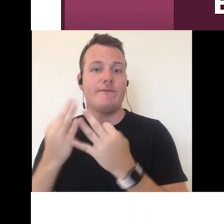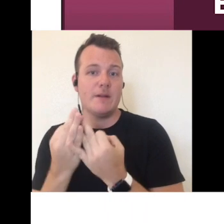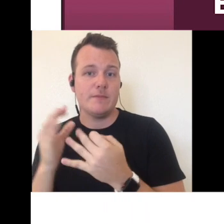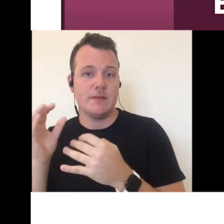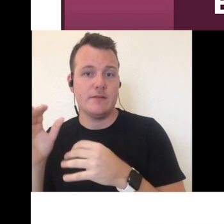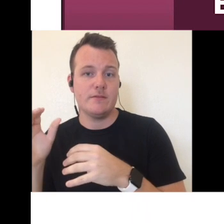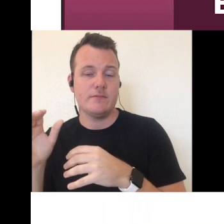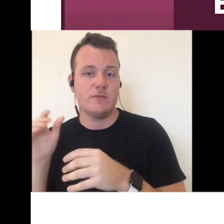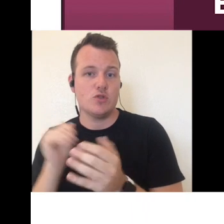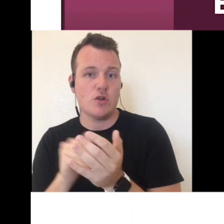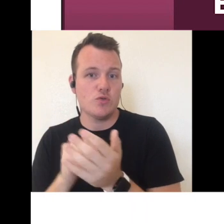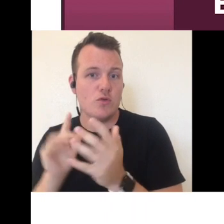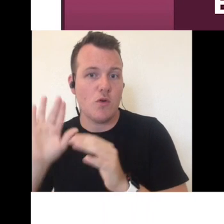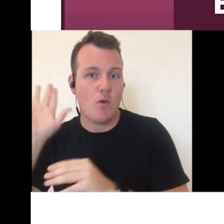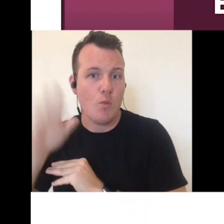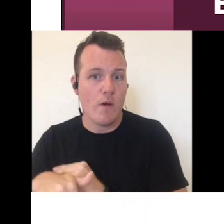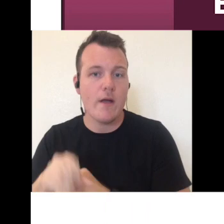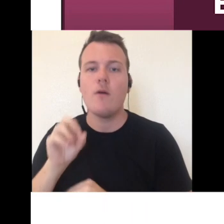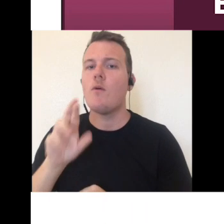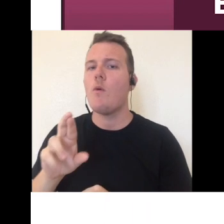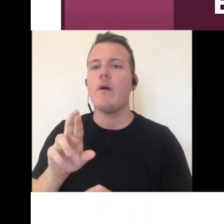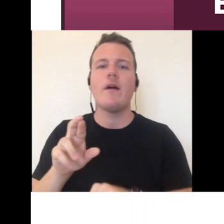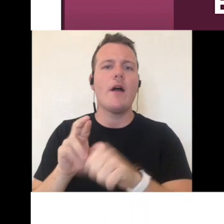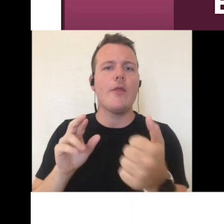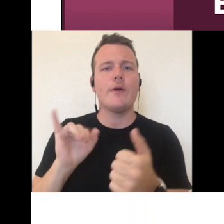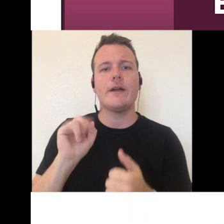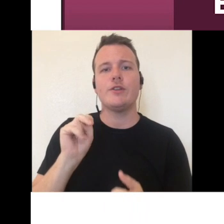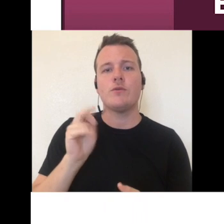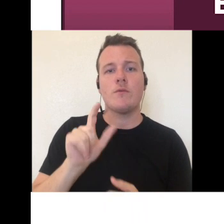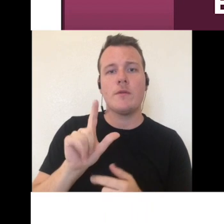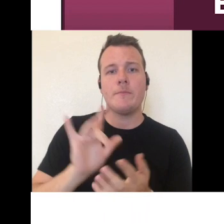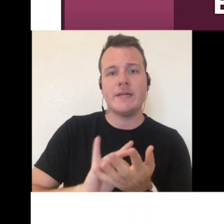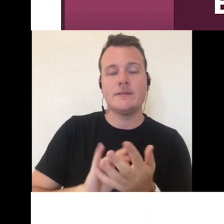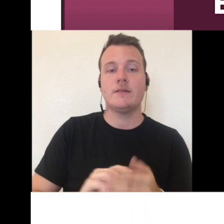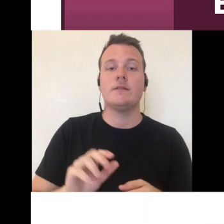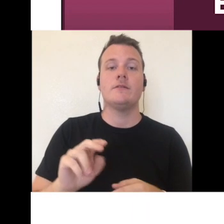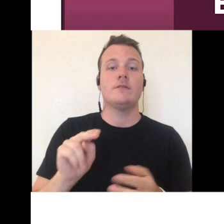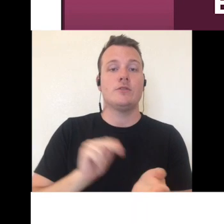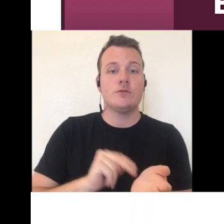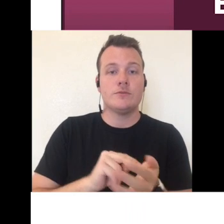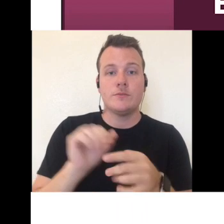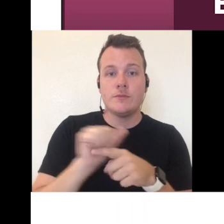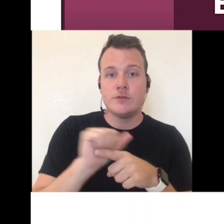family practice, or am I- am I going to get other people like internal medicine,